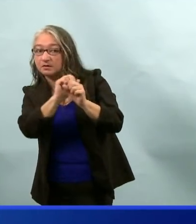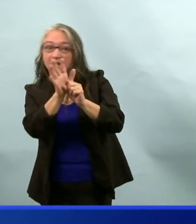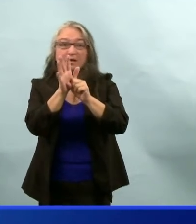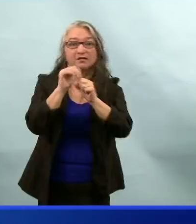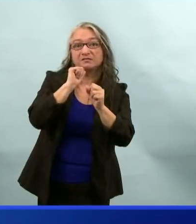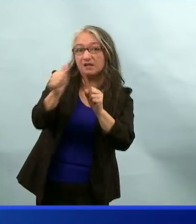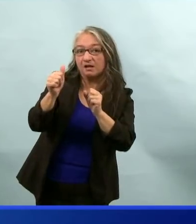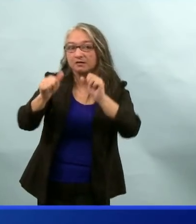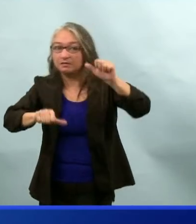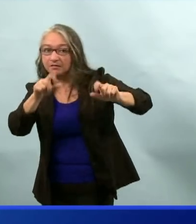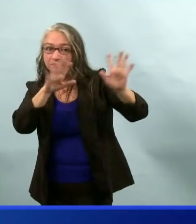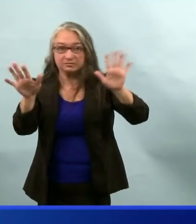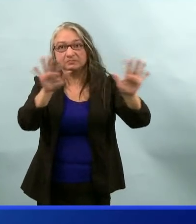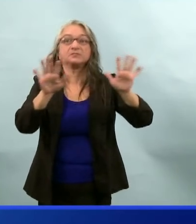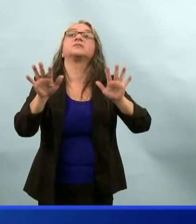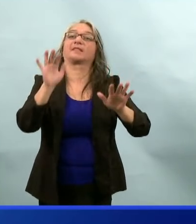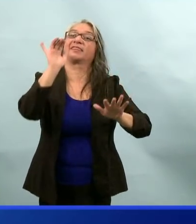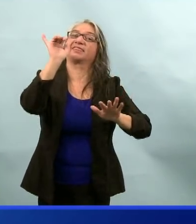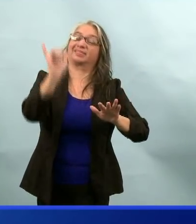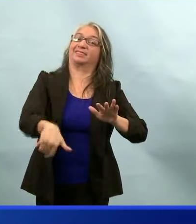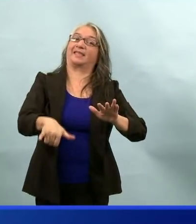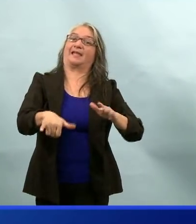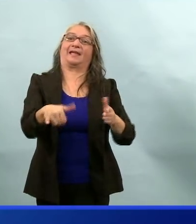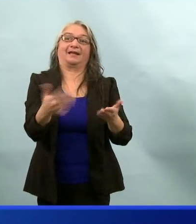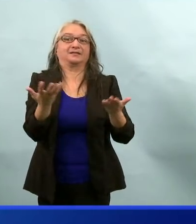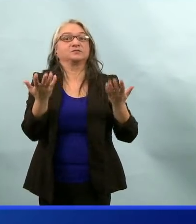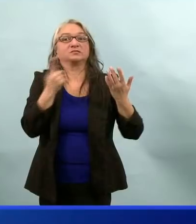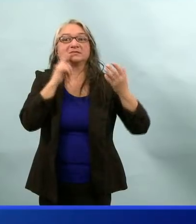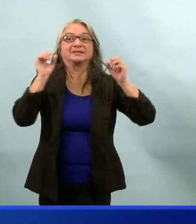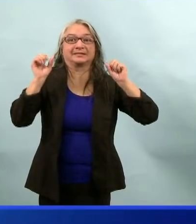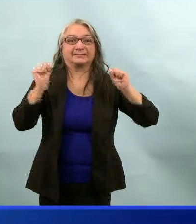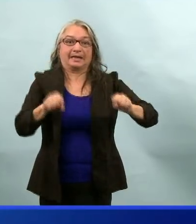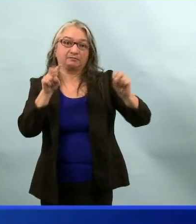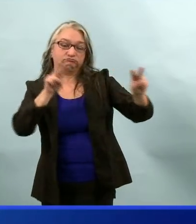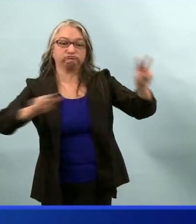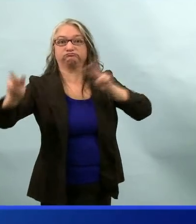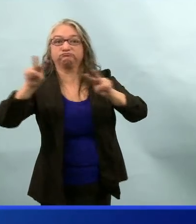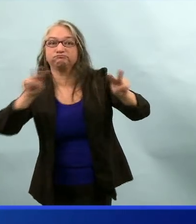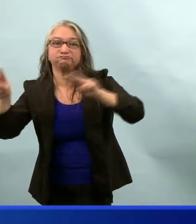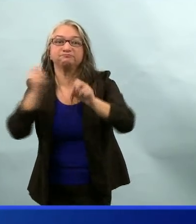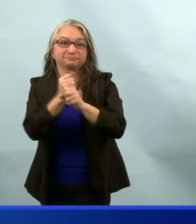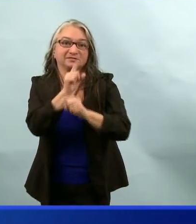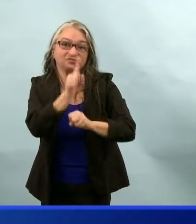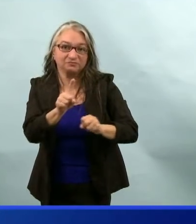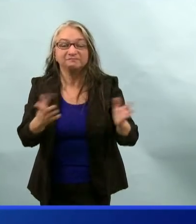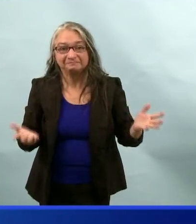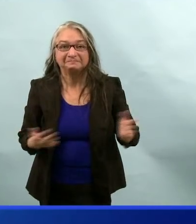a general population perspective again we have orders in place you know we we are looking at